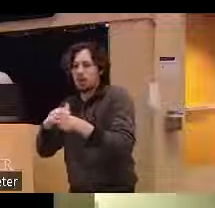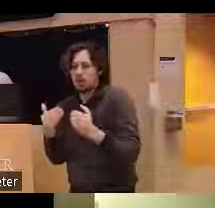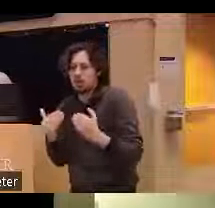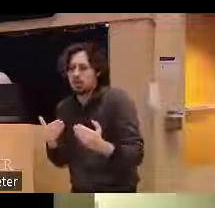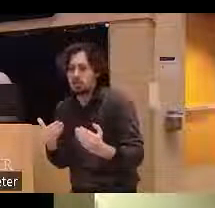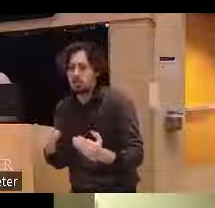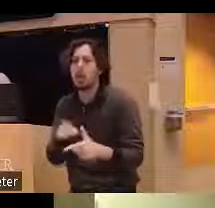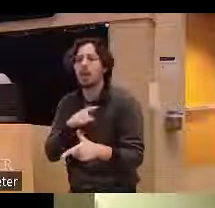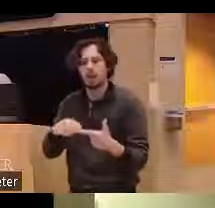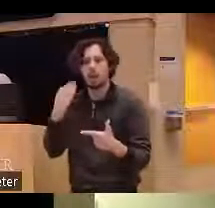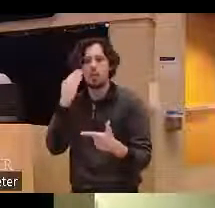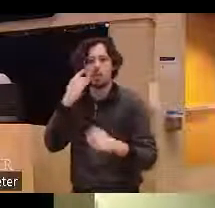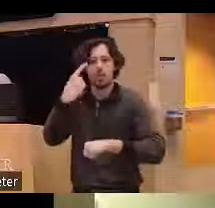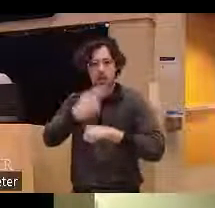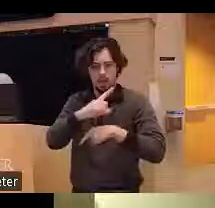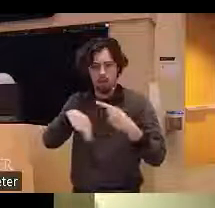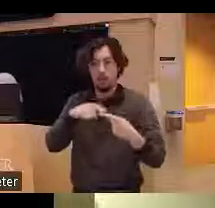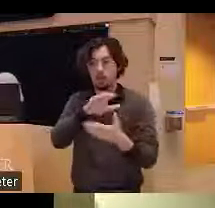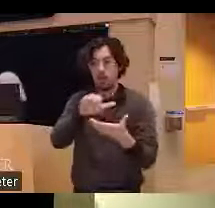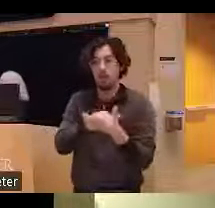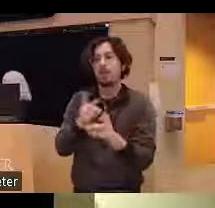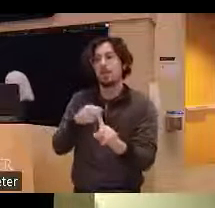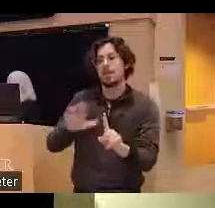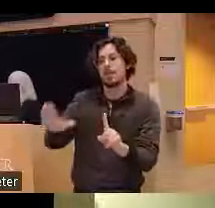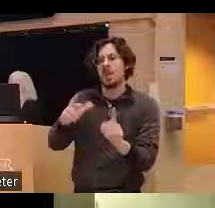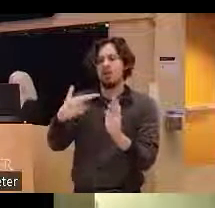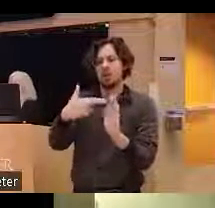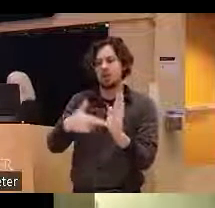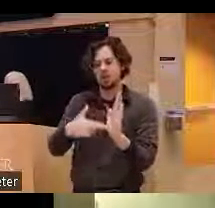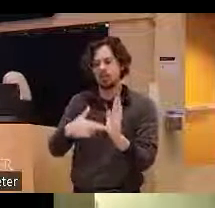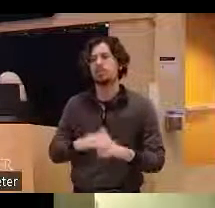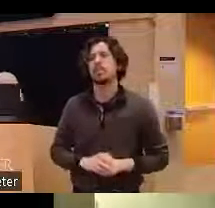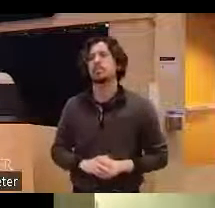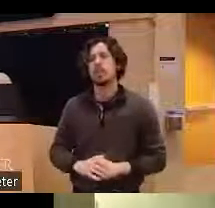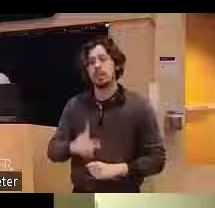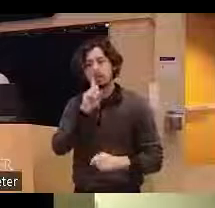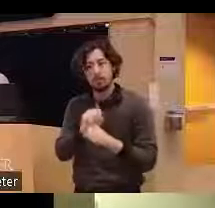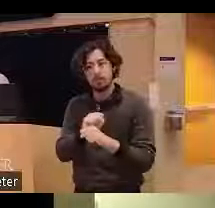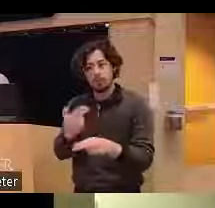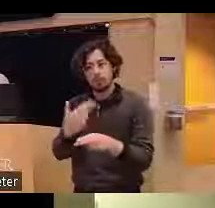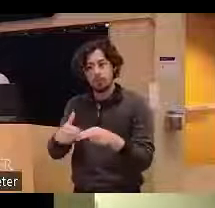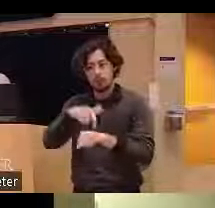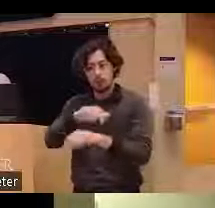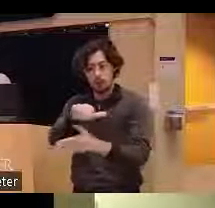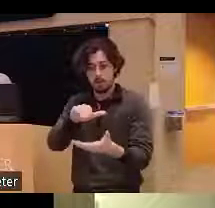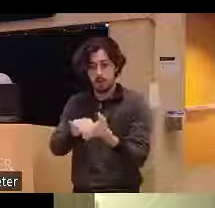the date of the marriage from the registry and in fact a very short duration of marriage predicted a